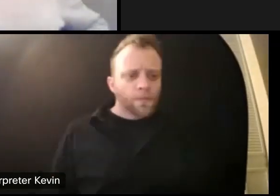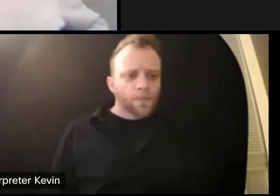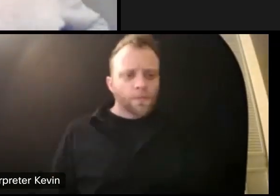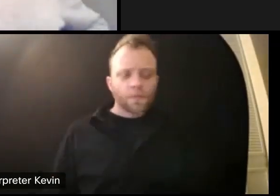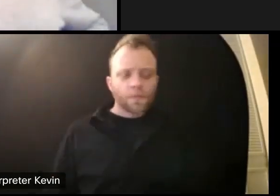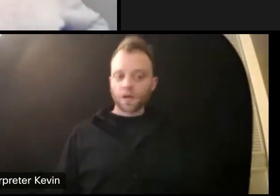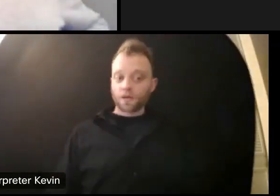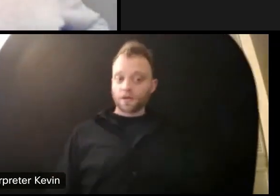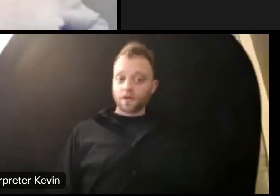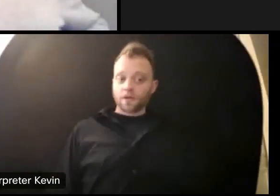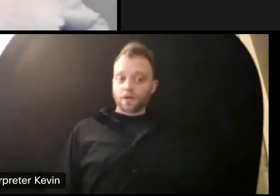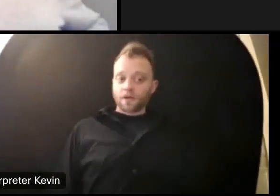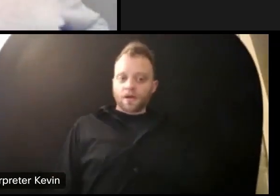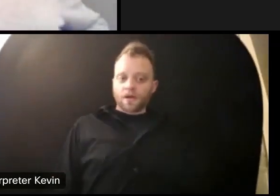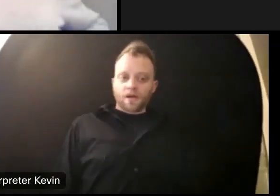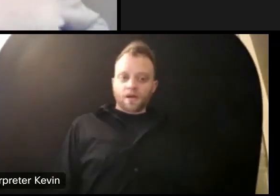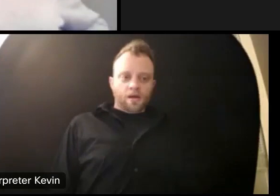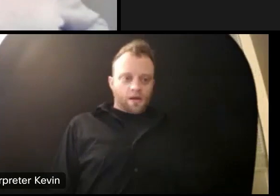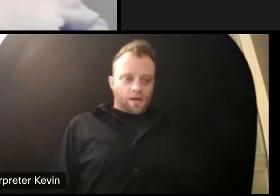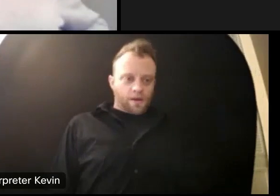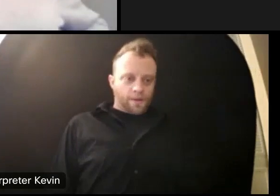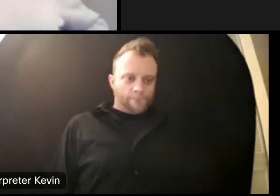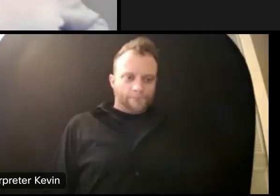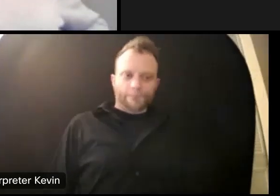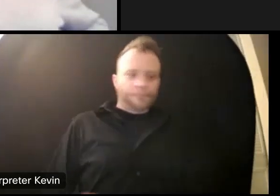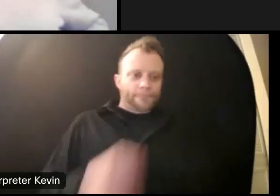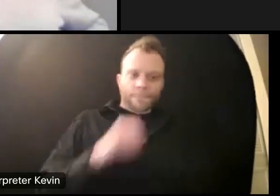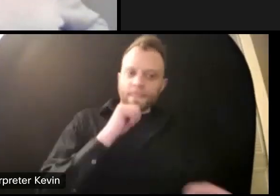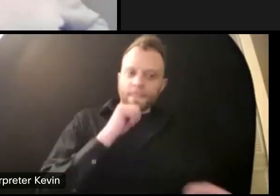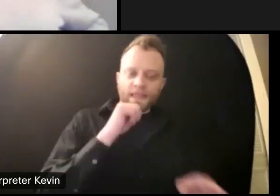(Fast) I don't see him on here, or, his hands not raised anymore. So